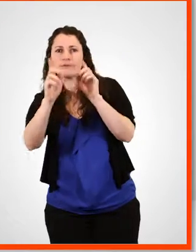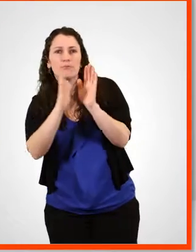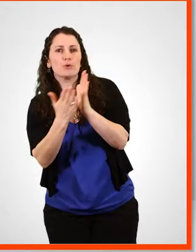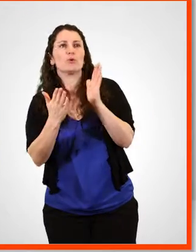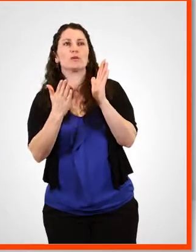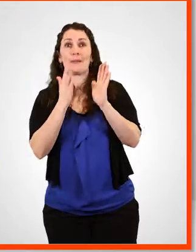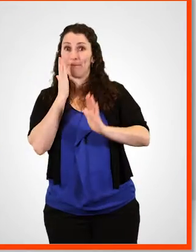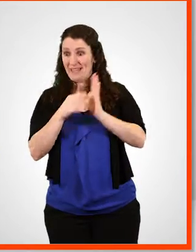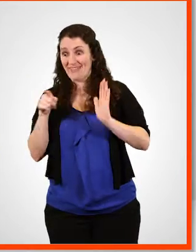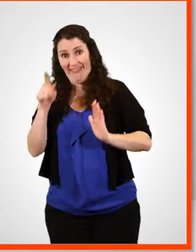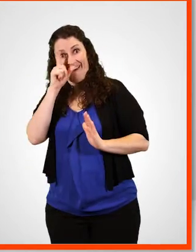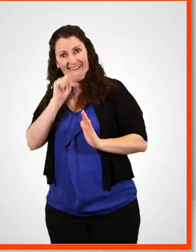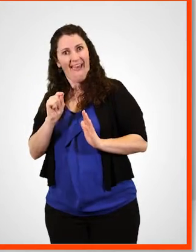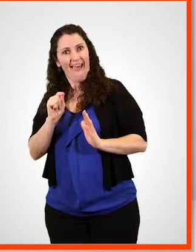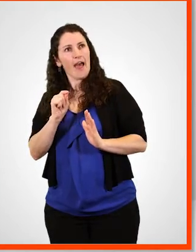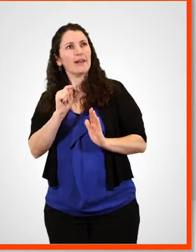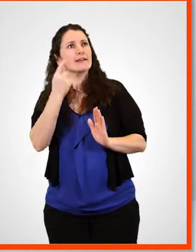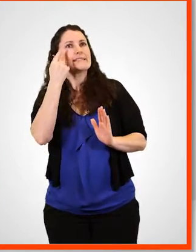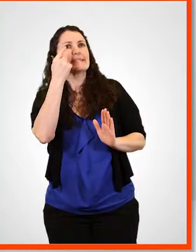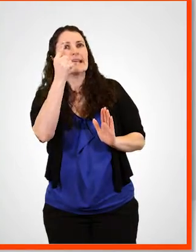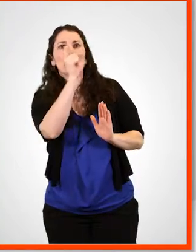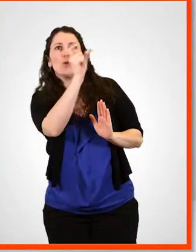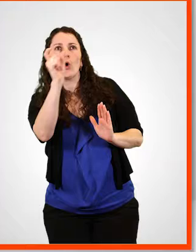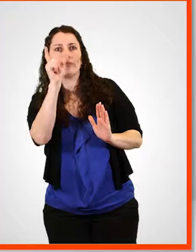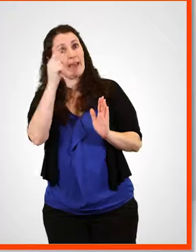and that growing set of sight words becomes the springboard into reading.